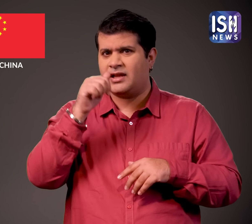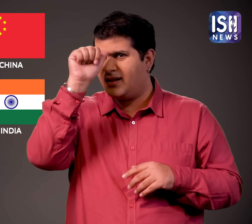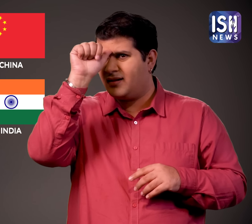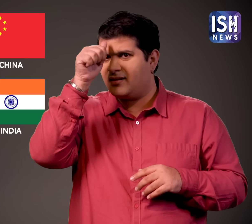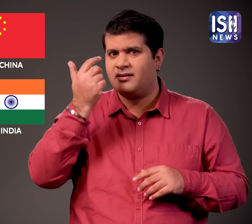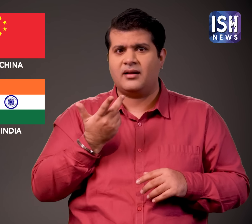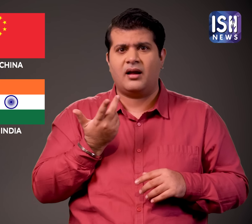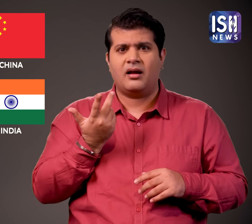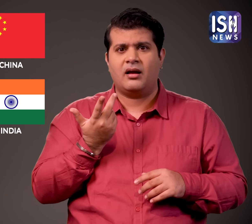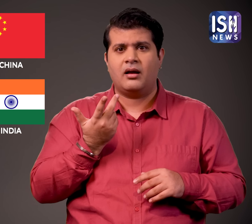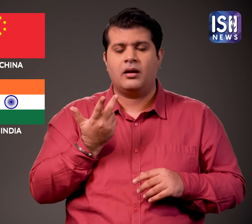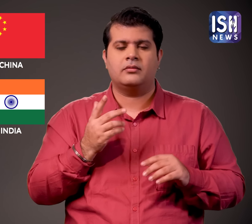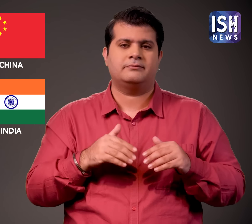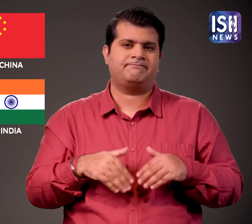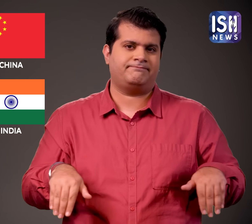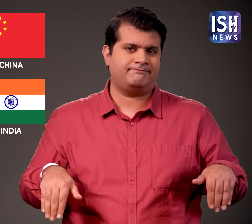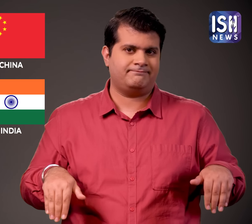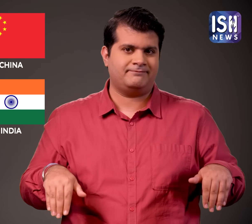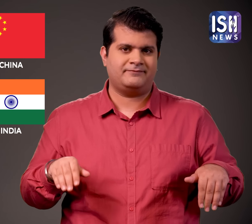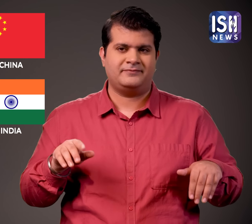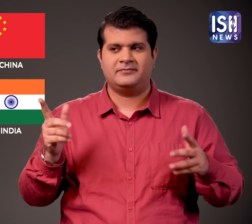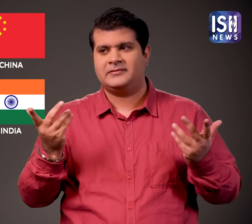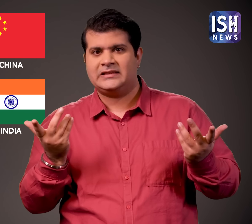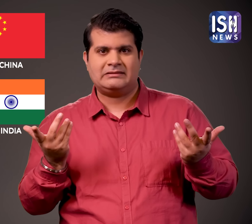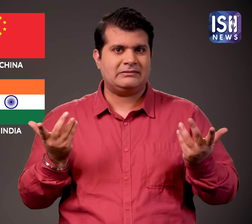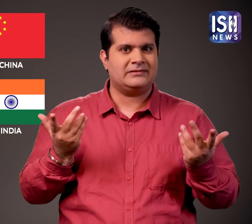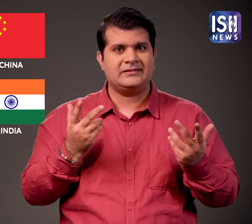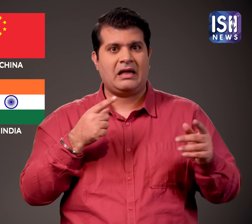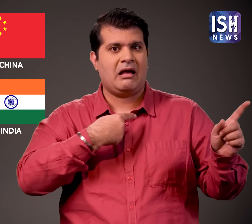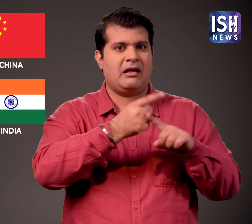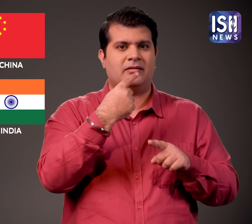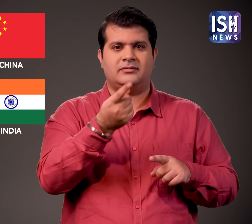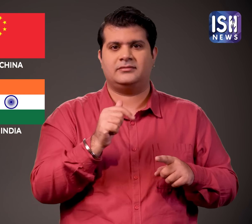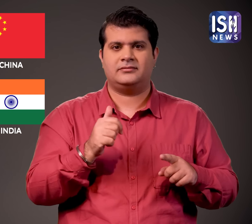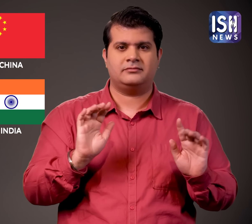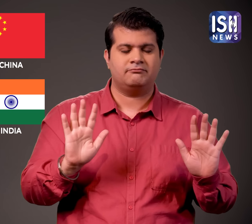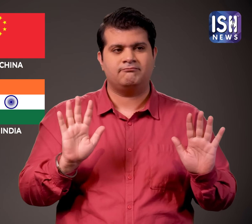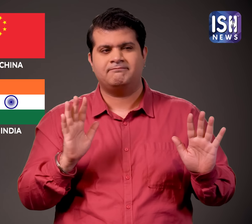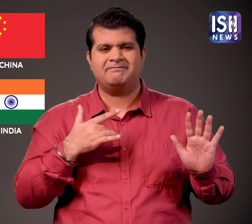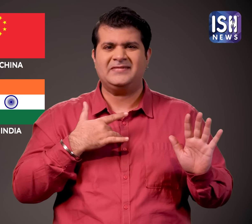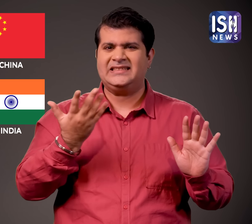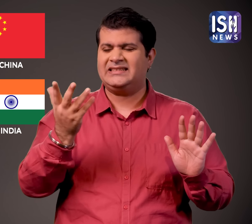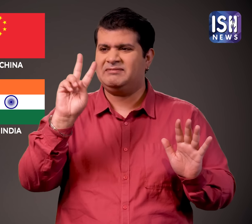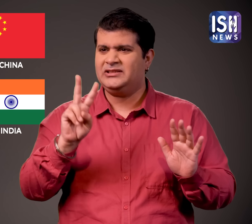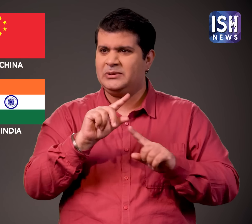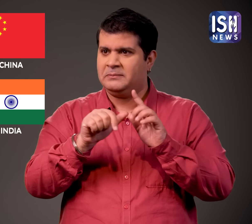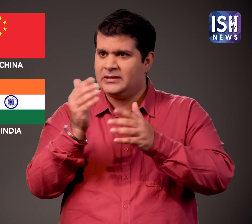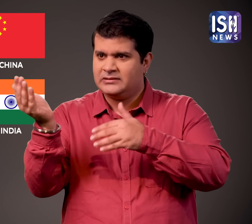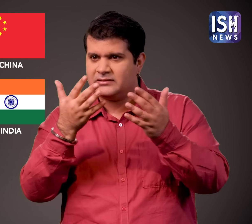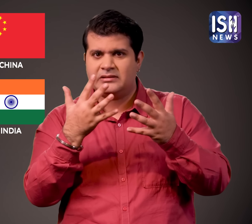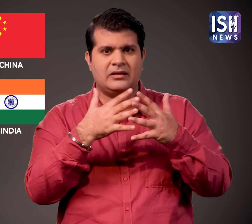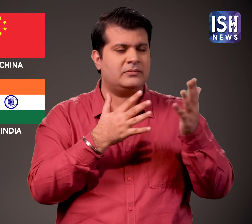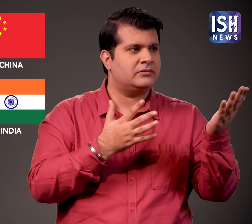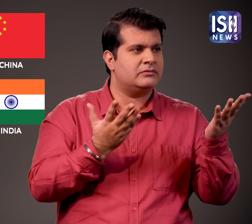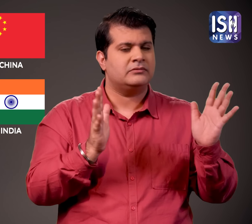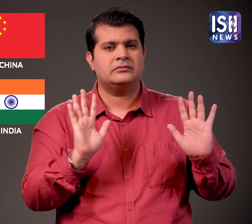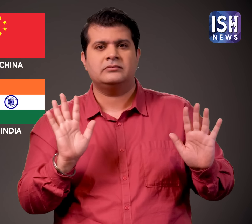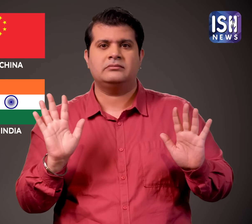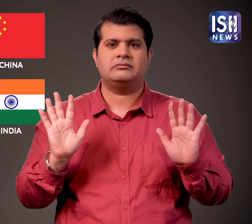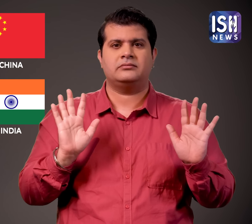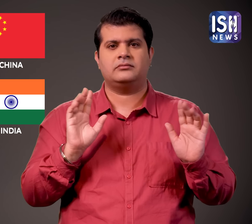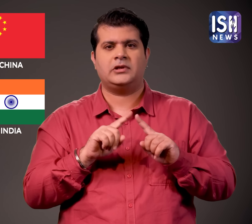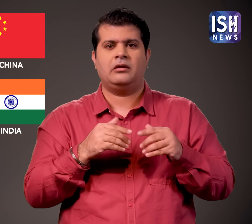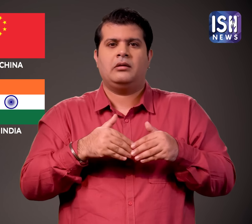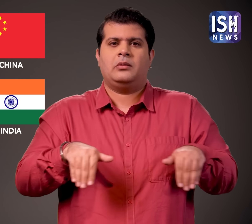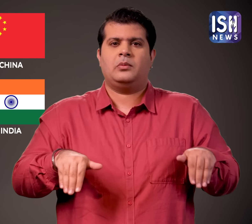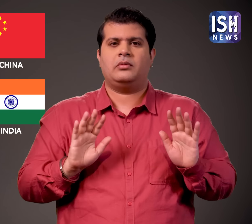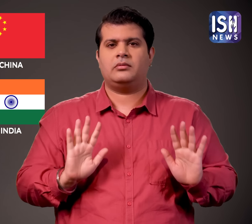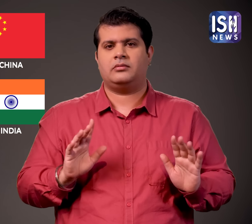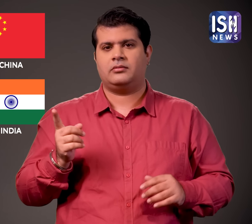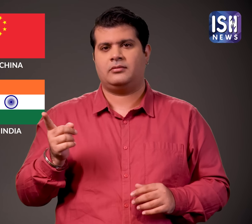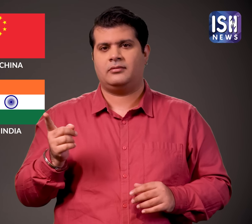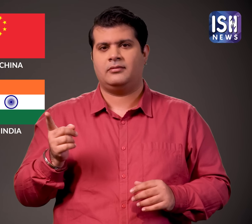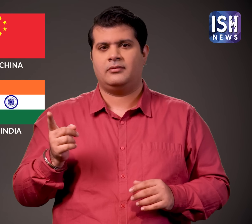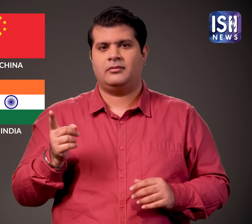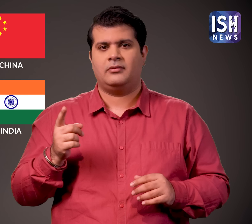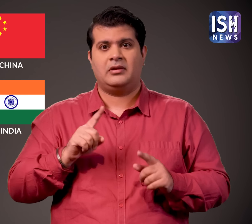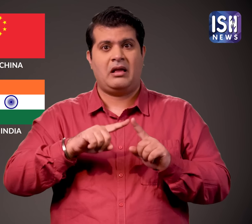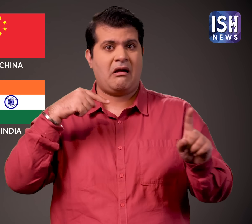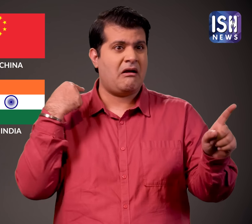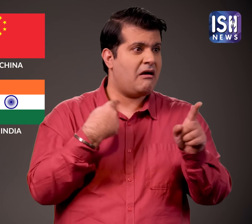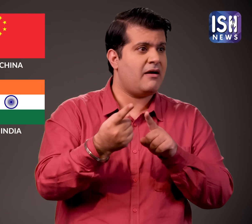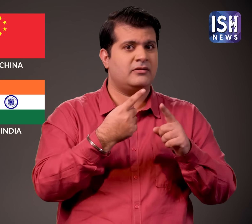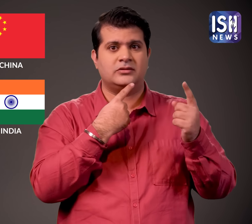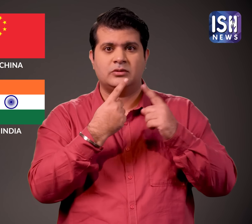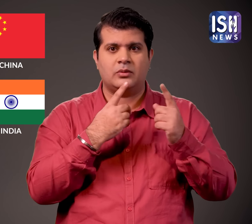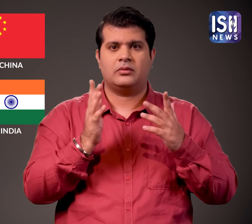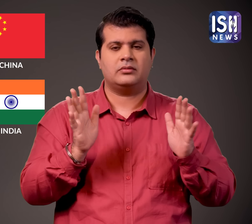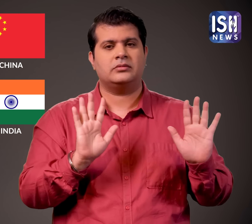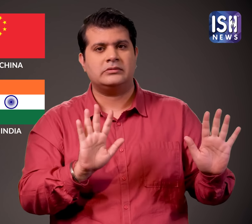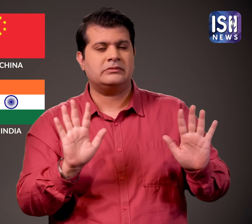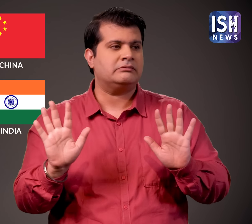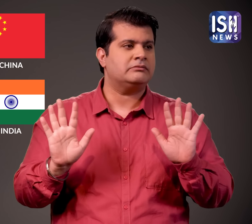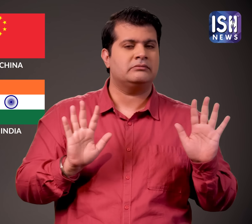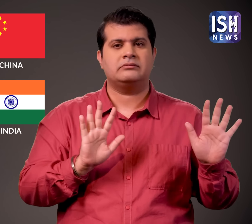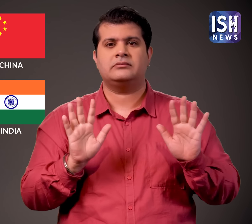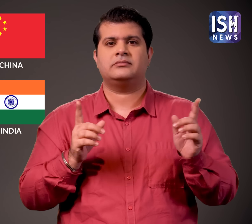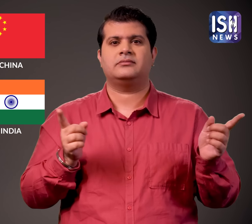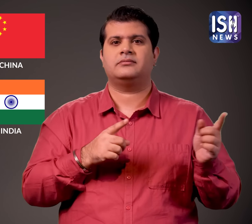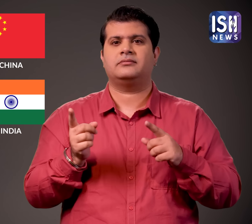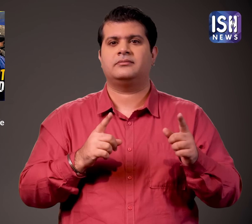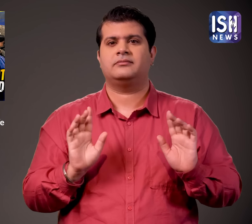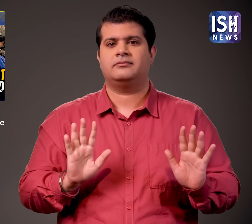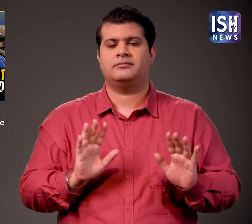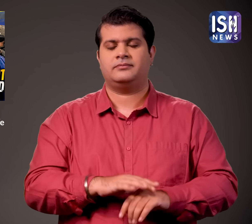India, on the other hand, gave a careful statement without mentioning the US and remained neutral.